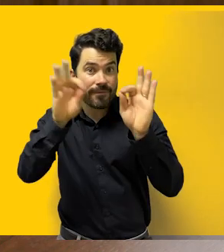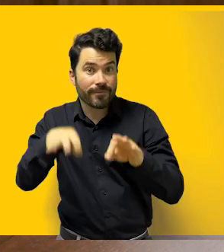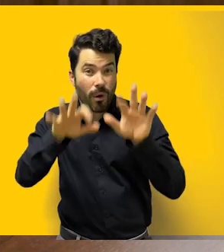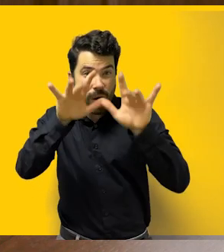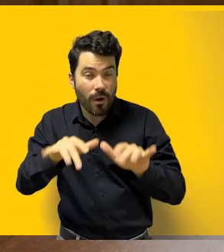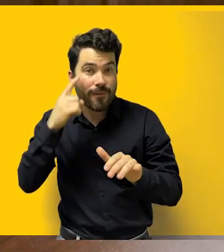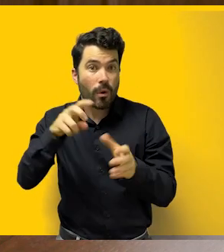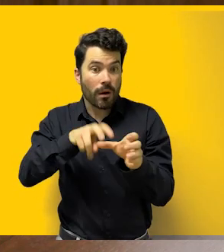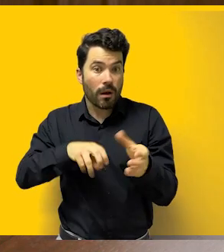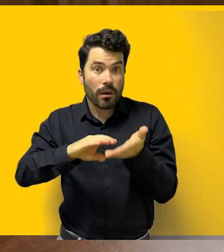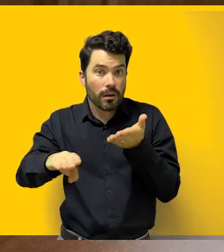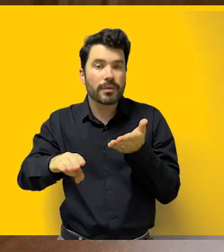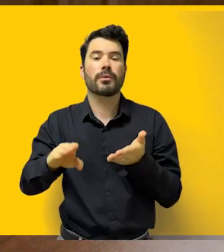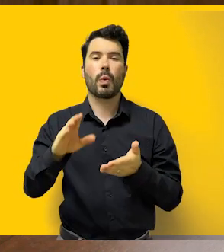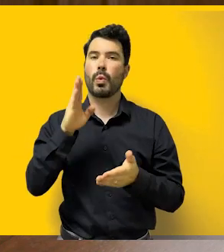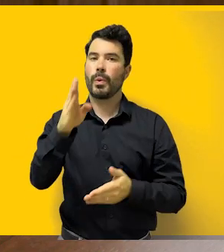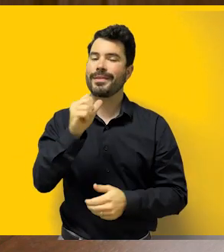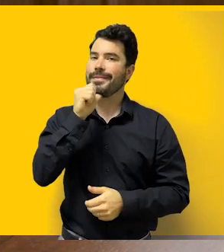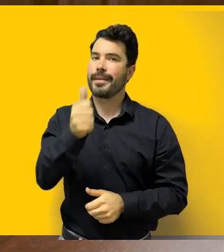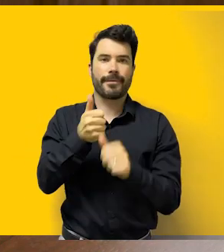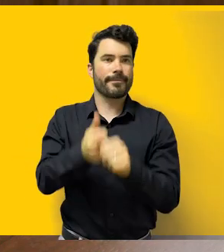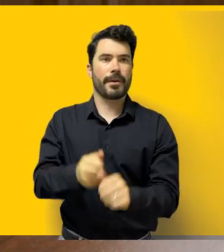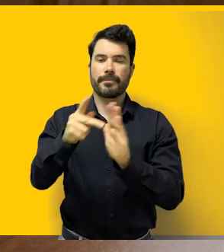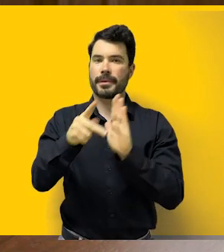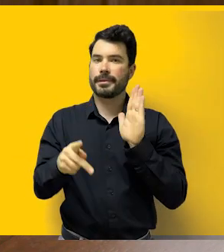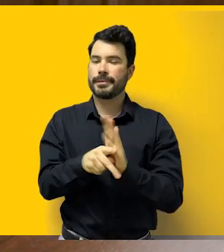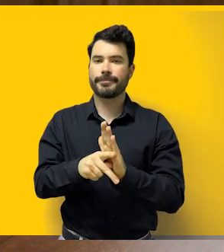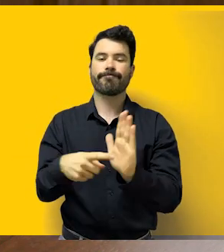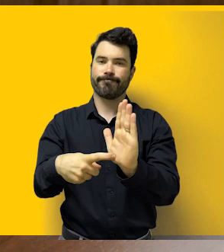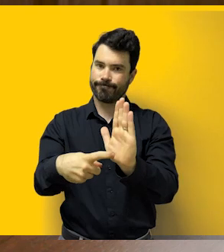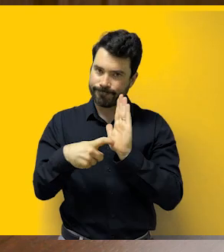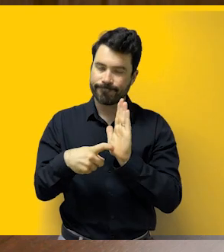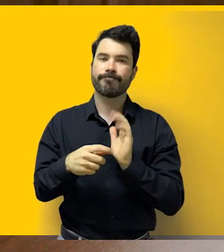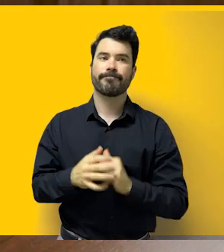will be considered noncompliant with the required vaccination policy.